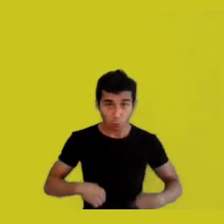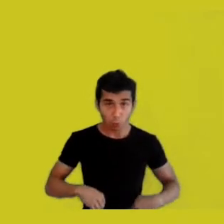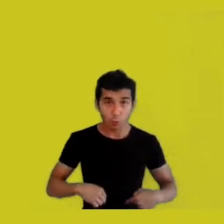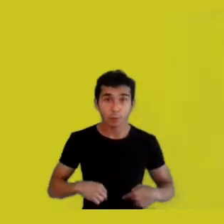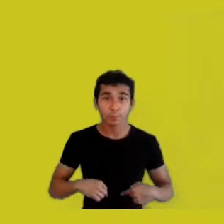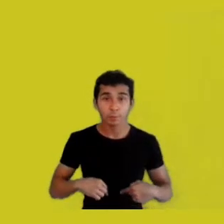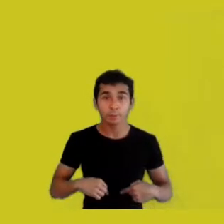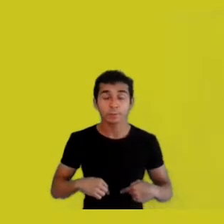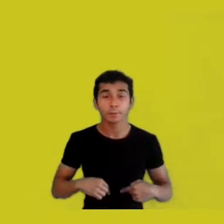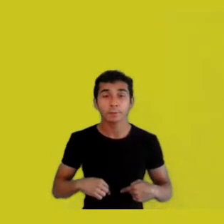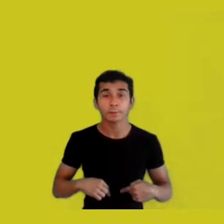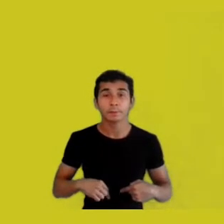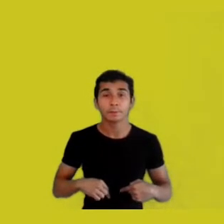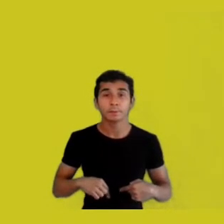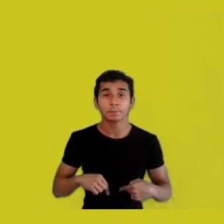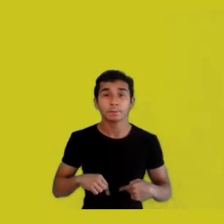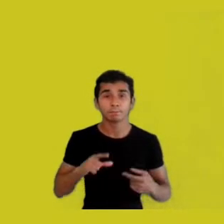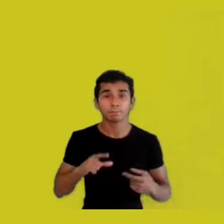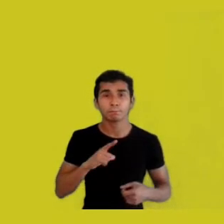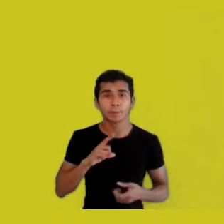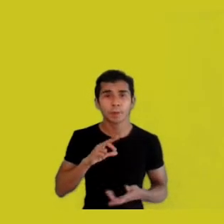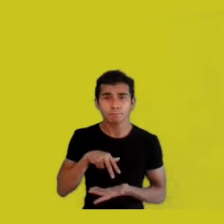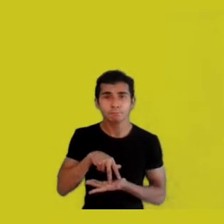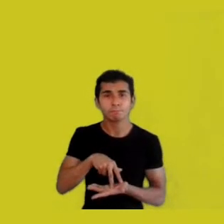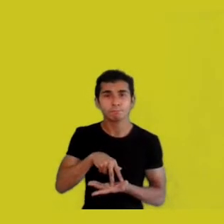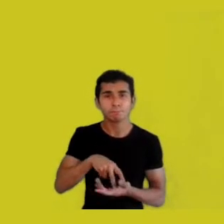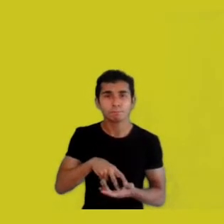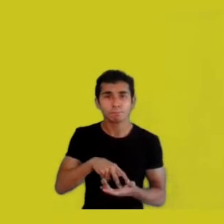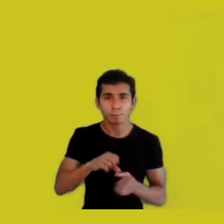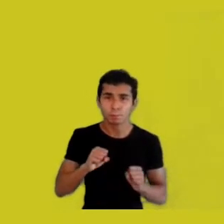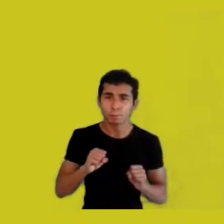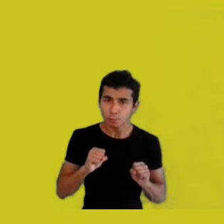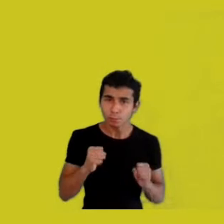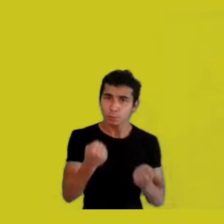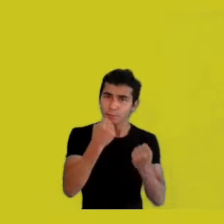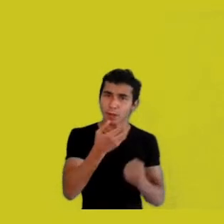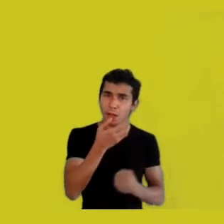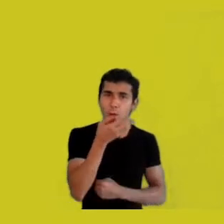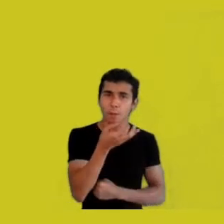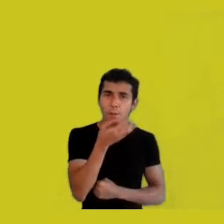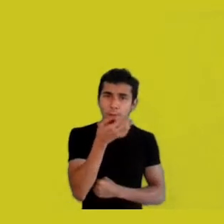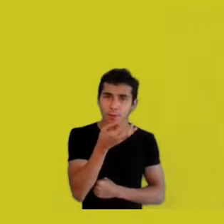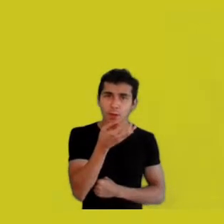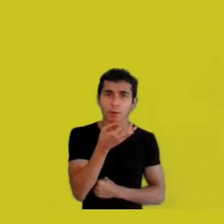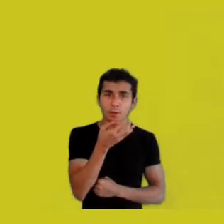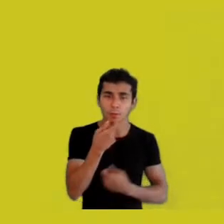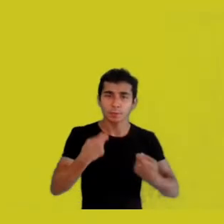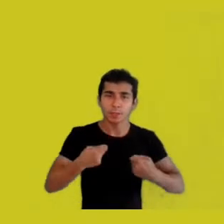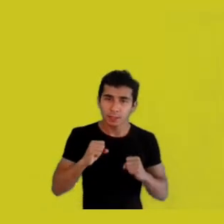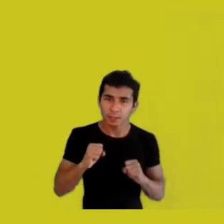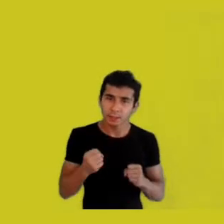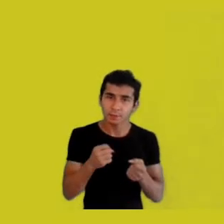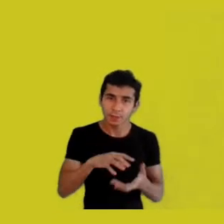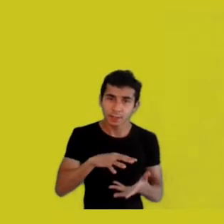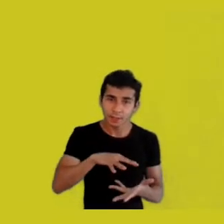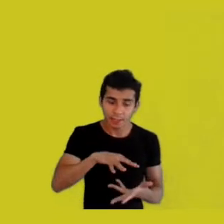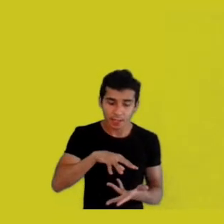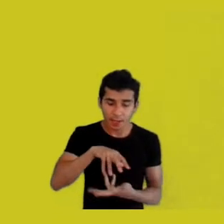bodies position themselves the moment they mature. So, the connection with Earth is absolutely fundamental.